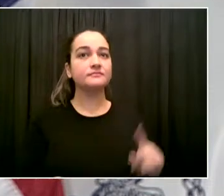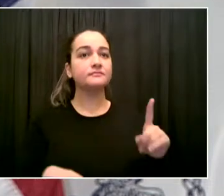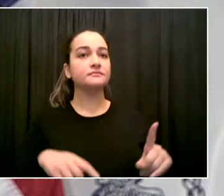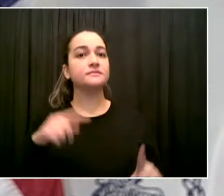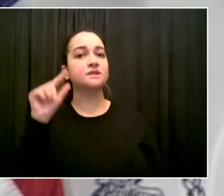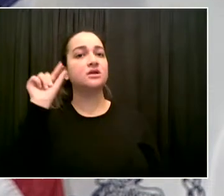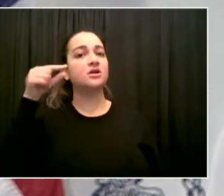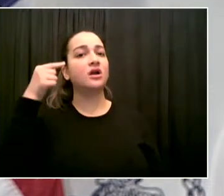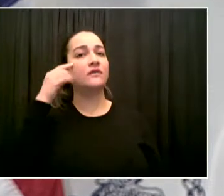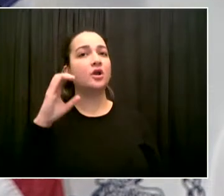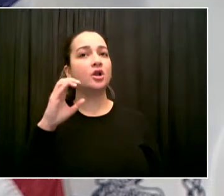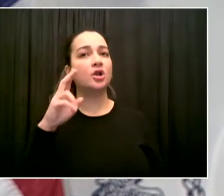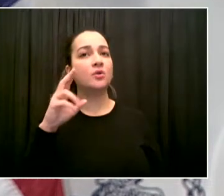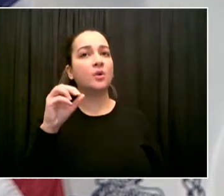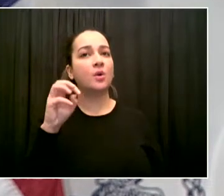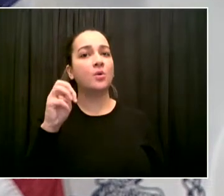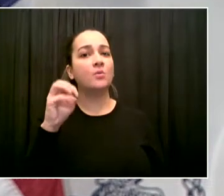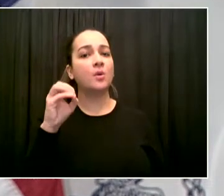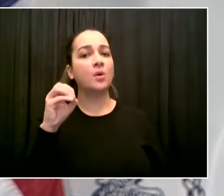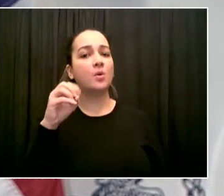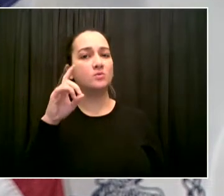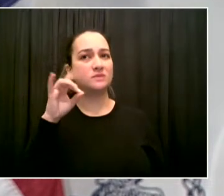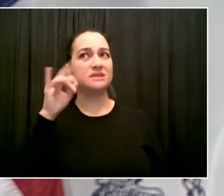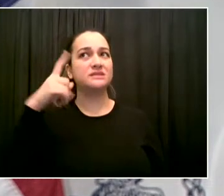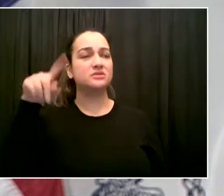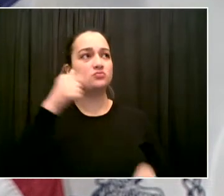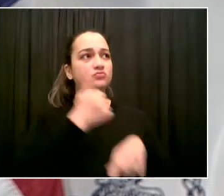KATZ, YOU'VE BEEN VERY CRIICTIAAL OOF THE GOVERNOR'S